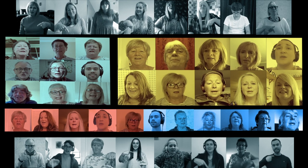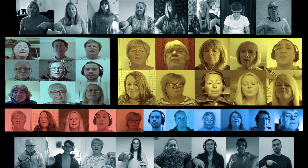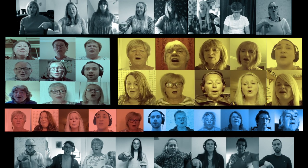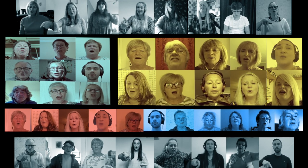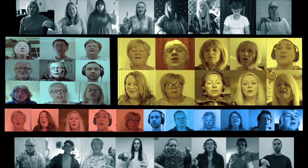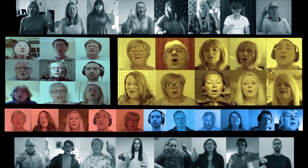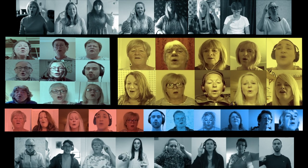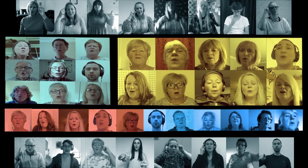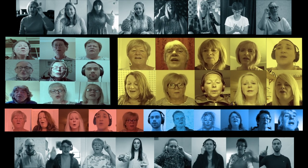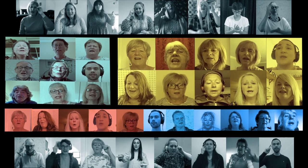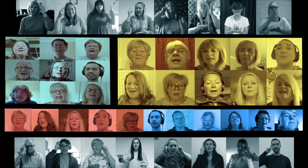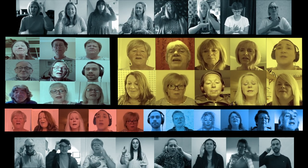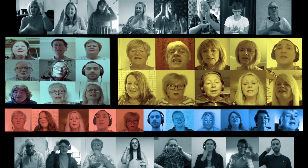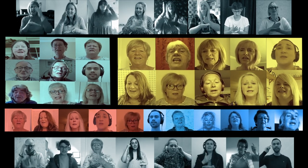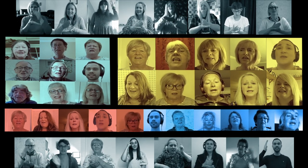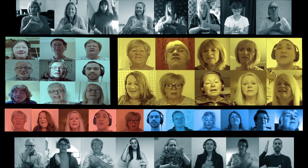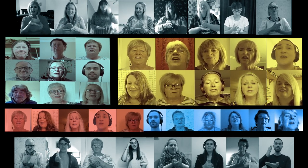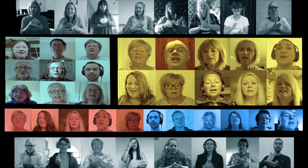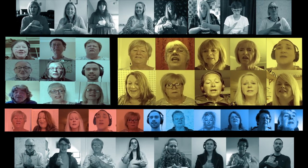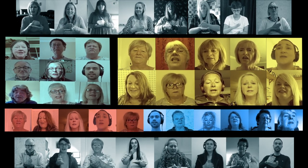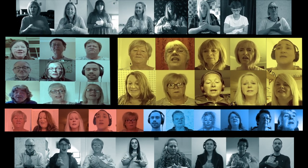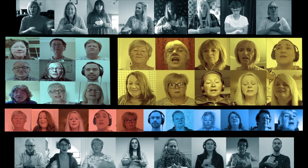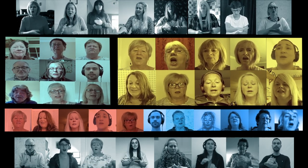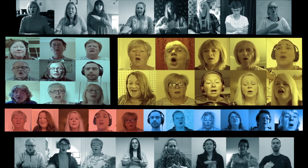Keep on going and believing